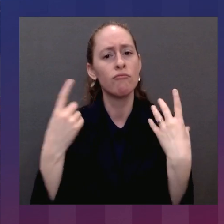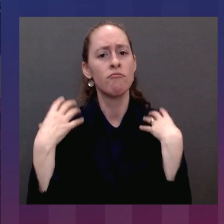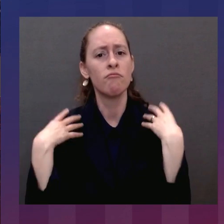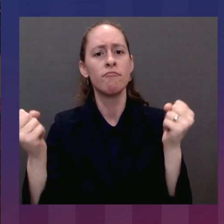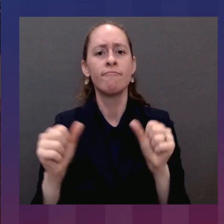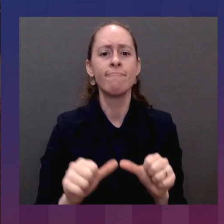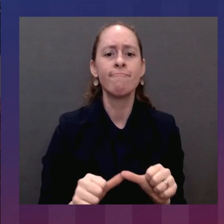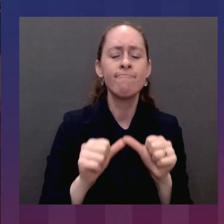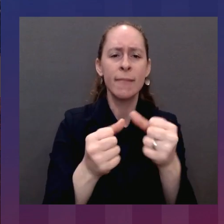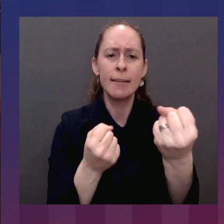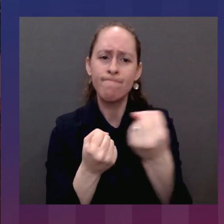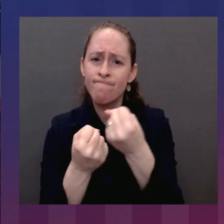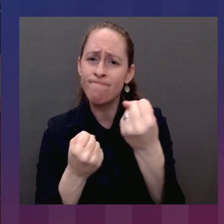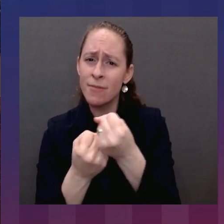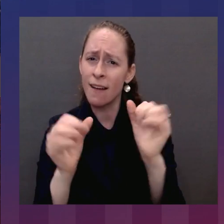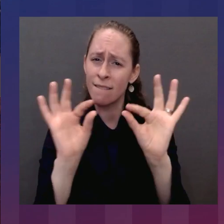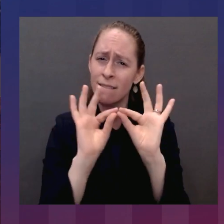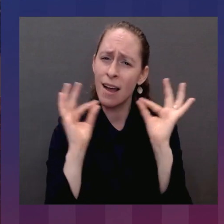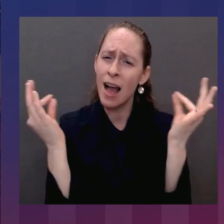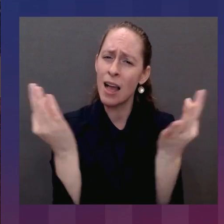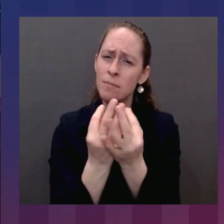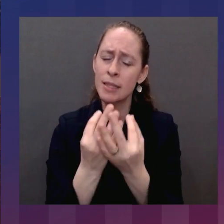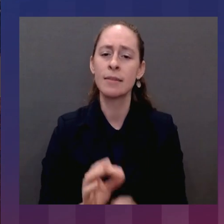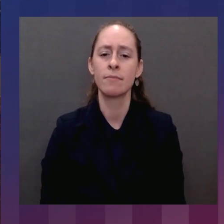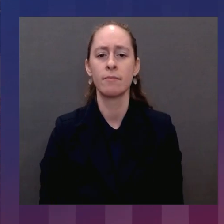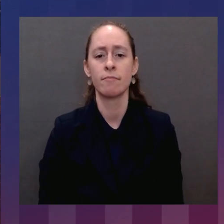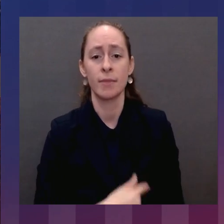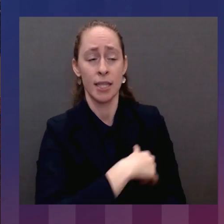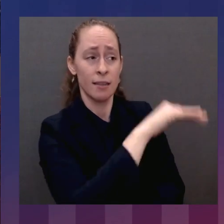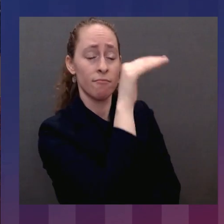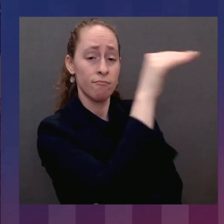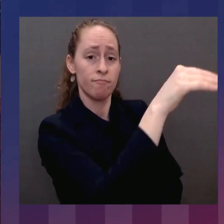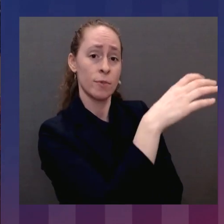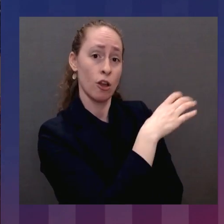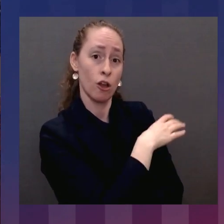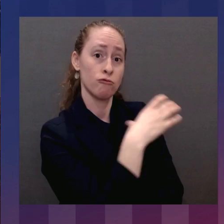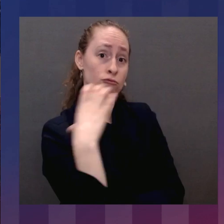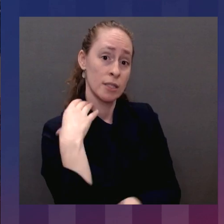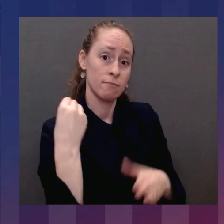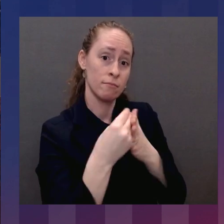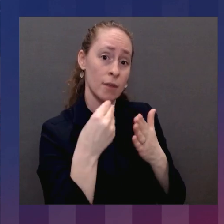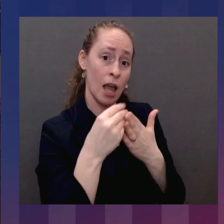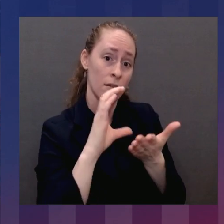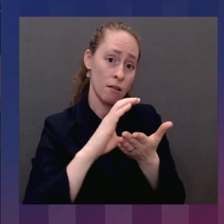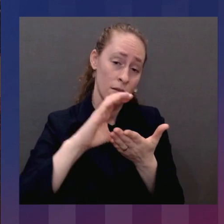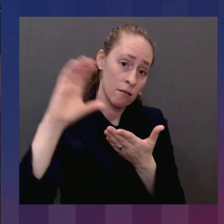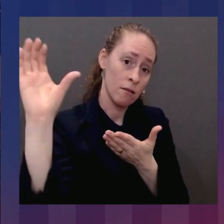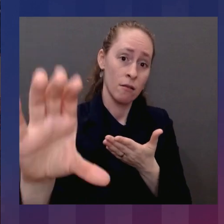ARPA-H, the Advanced Research Projects